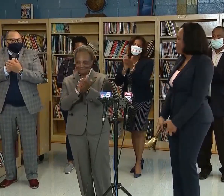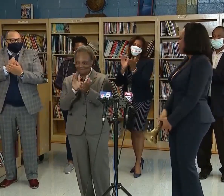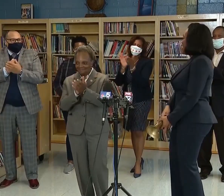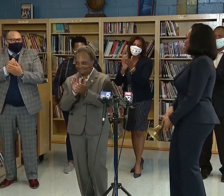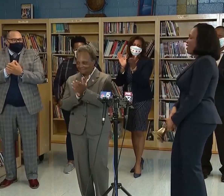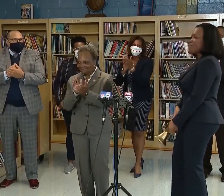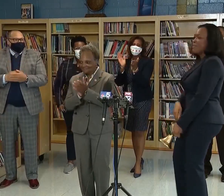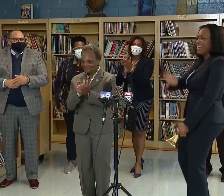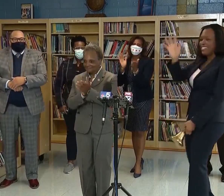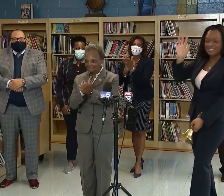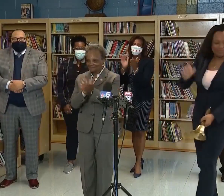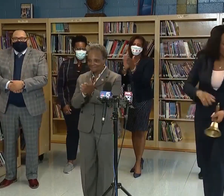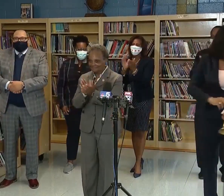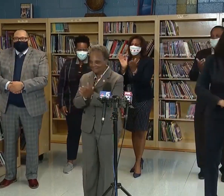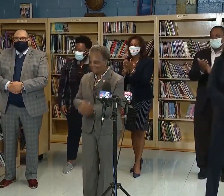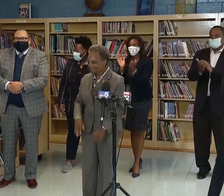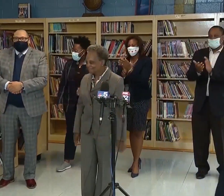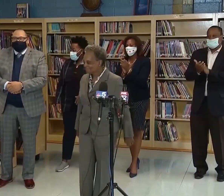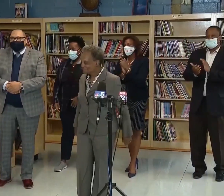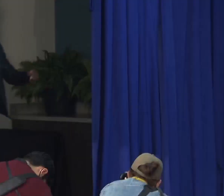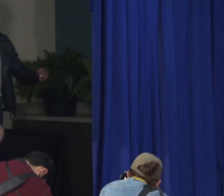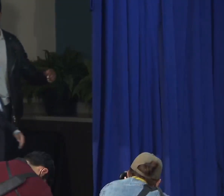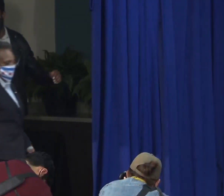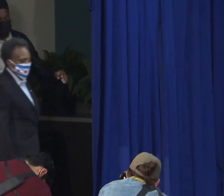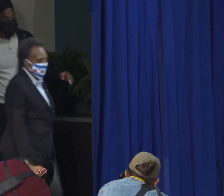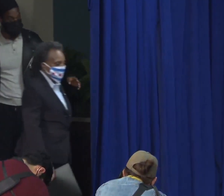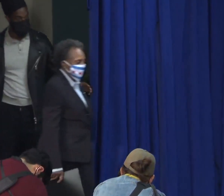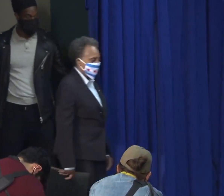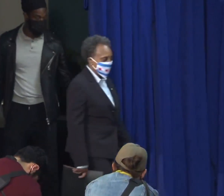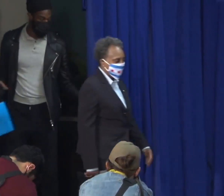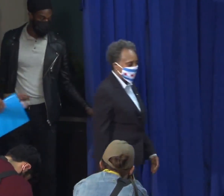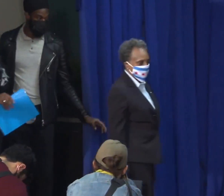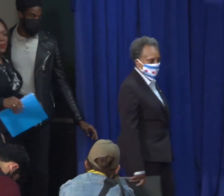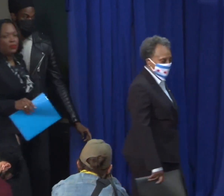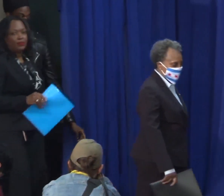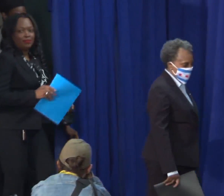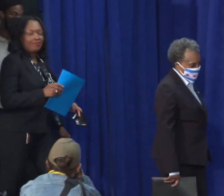CHEERS TO A NEW SCHOOL